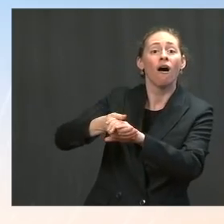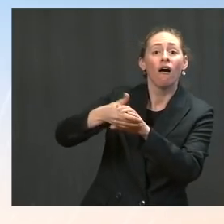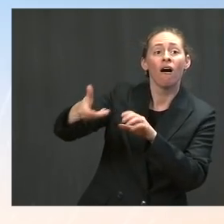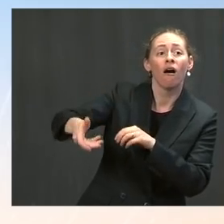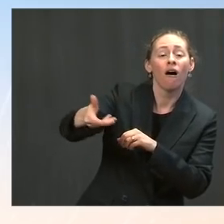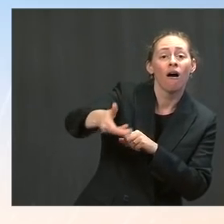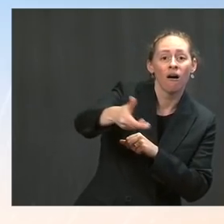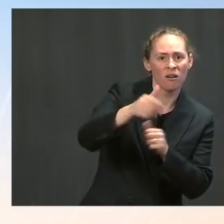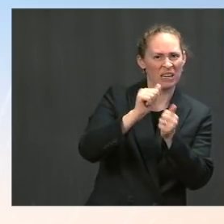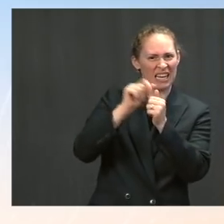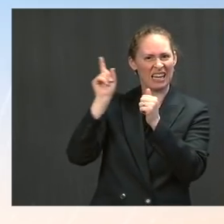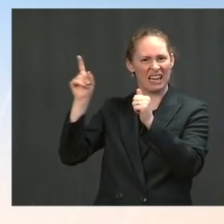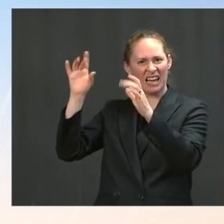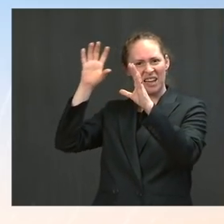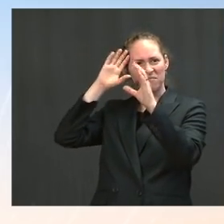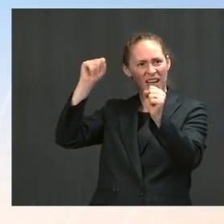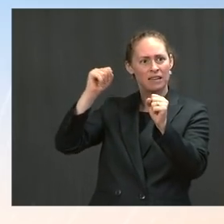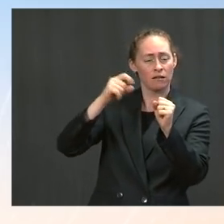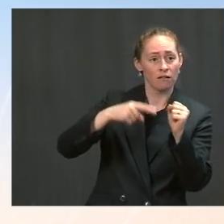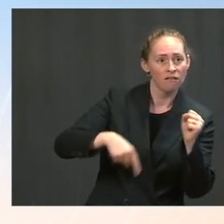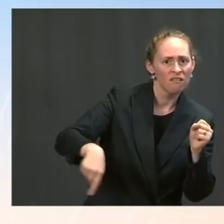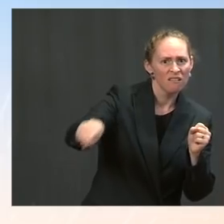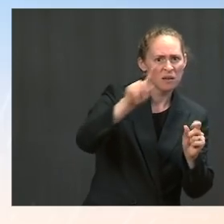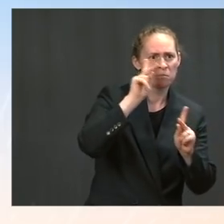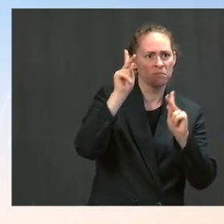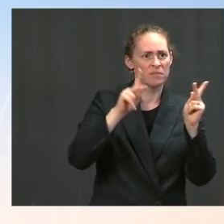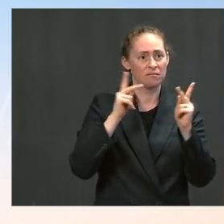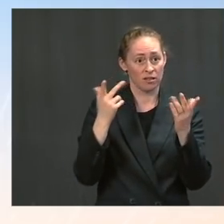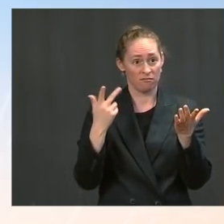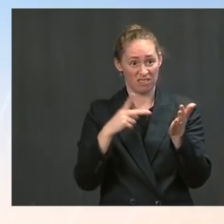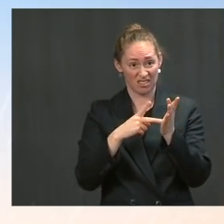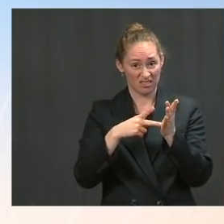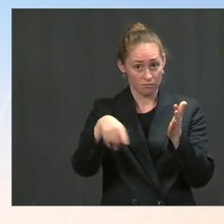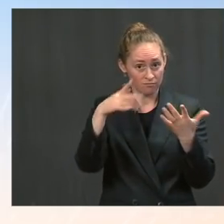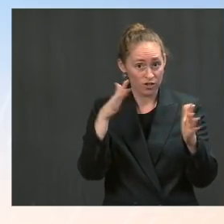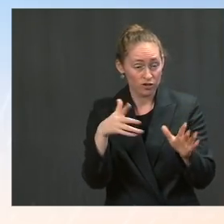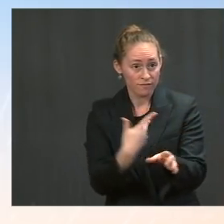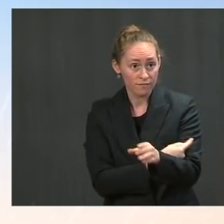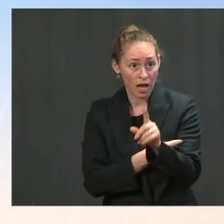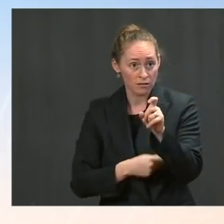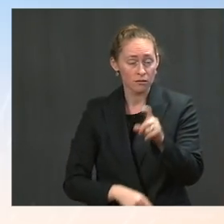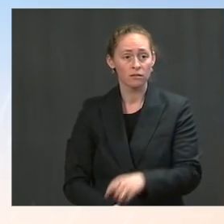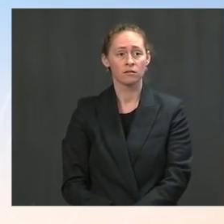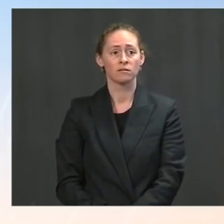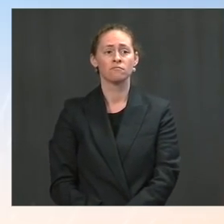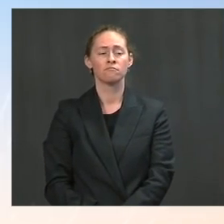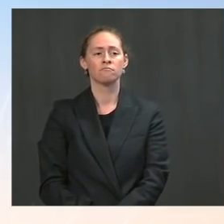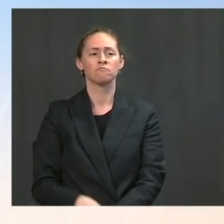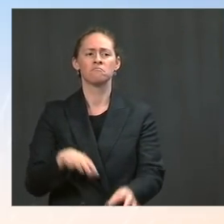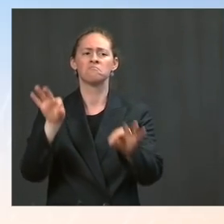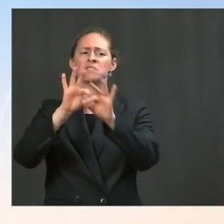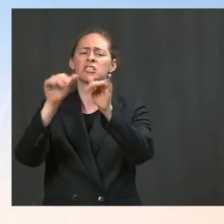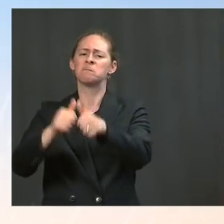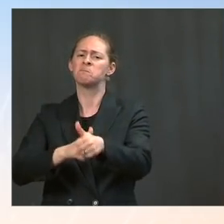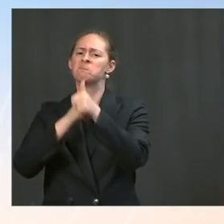basically, shaking hands is good if you're vaccinated? Ms. Psaki: We have -- we abide by public health guidelines as it relates to the President's engagements.